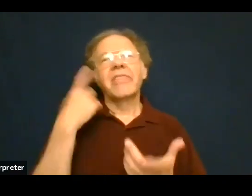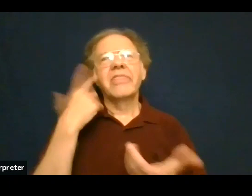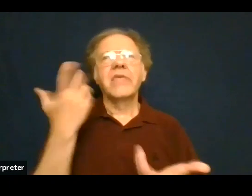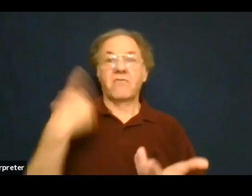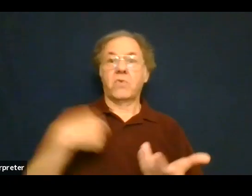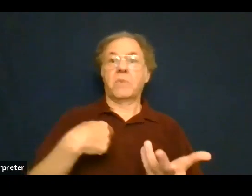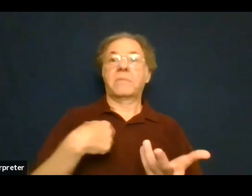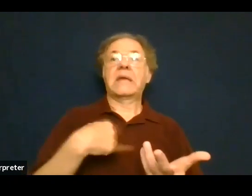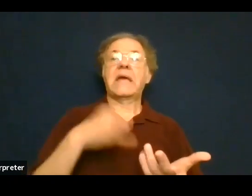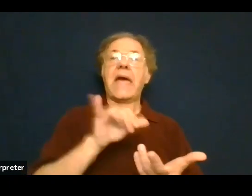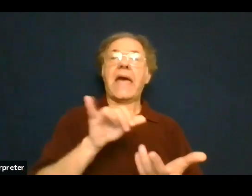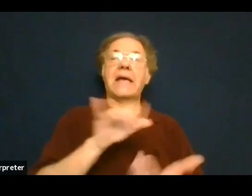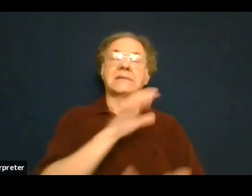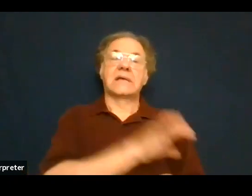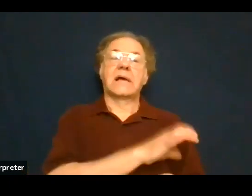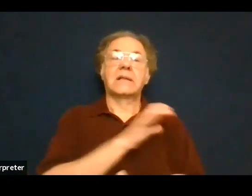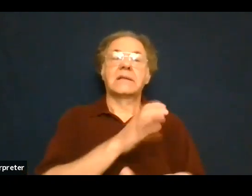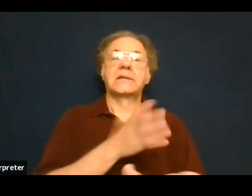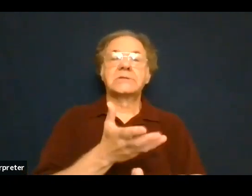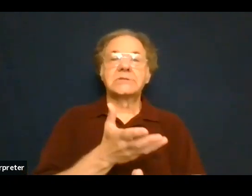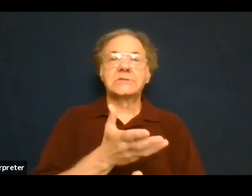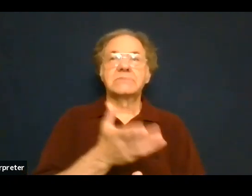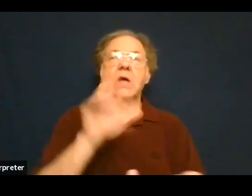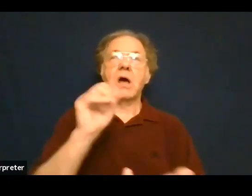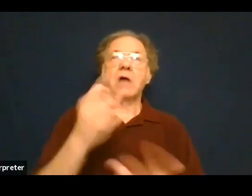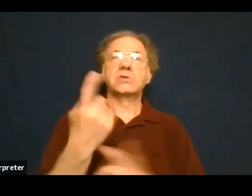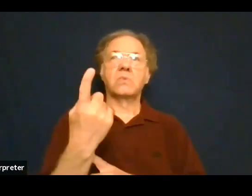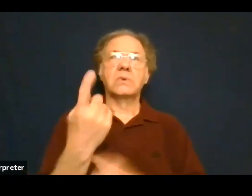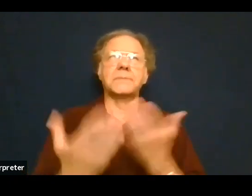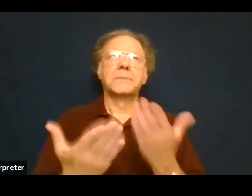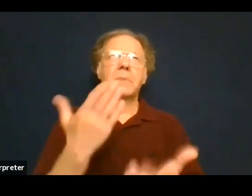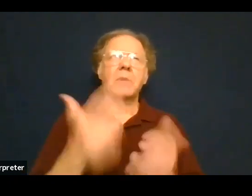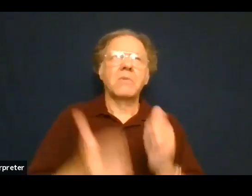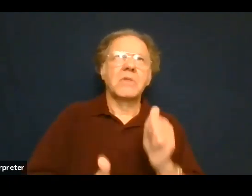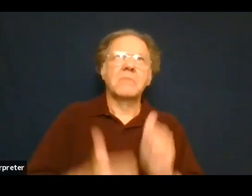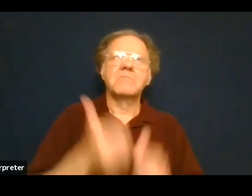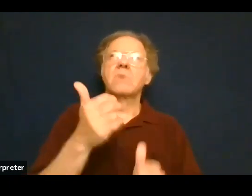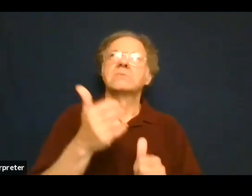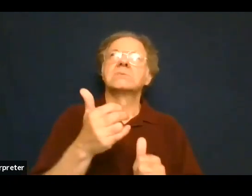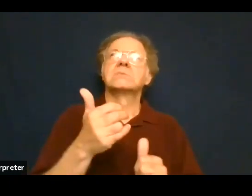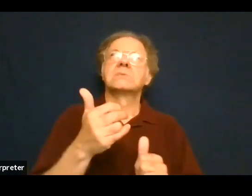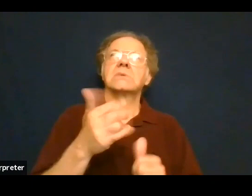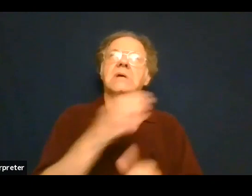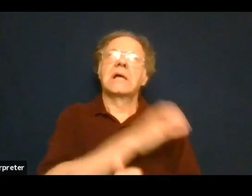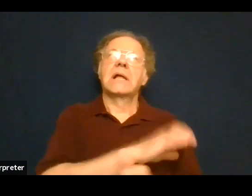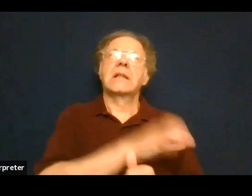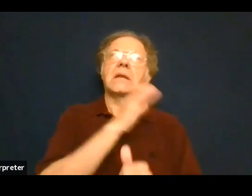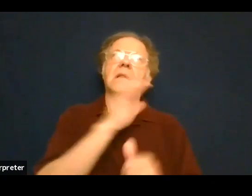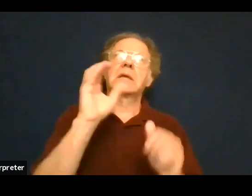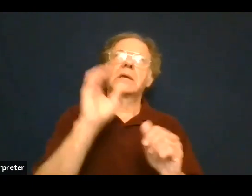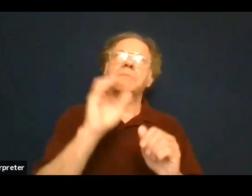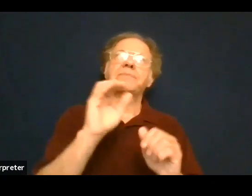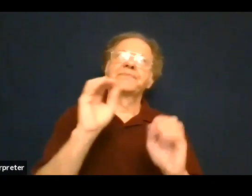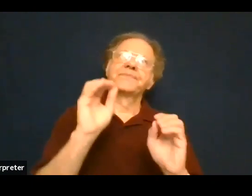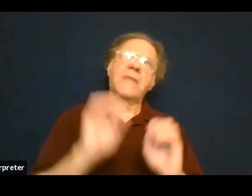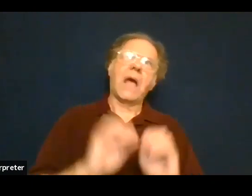I think USH1 is probably the most clinically apparent, at least in very young children disease.